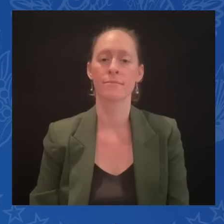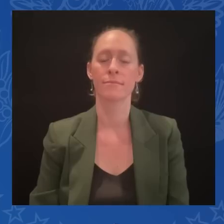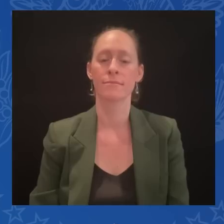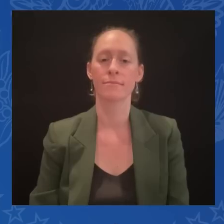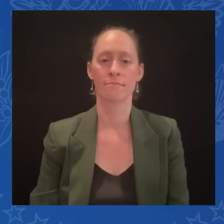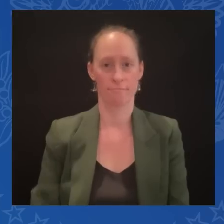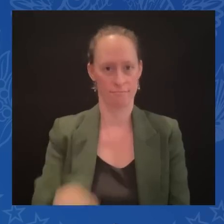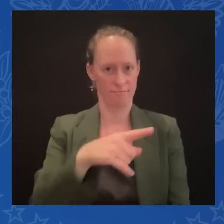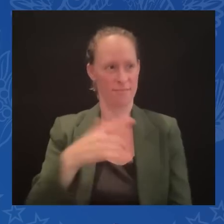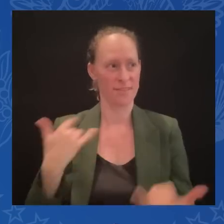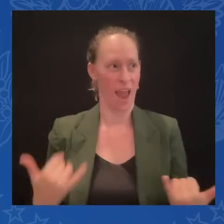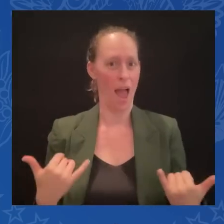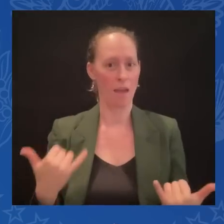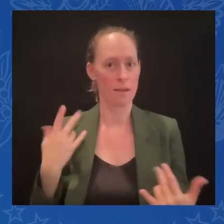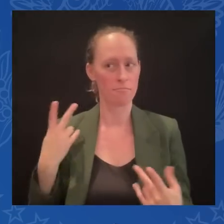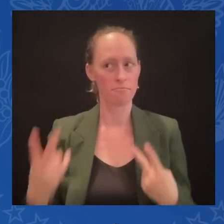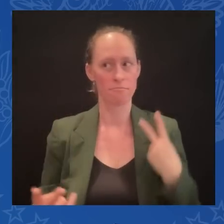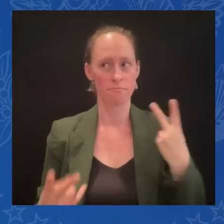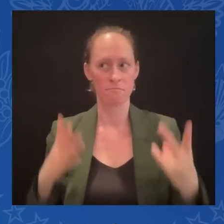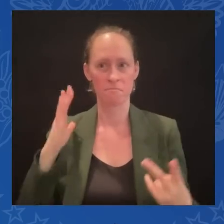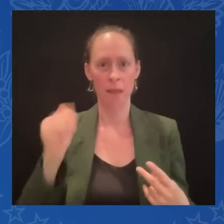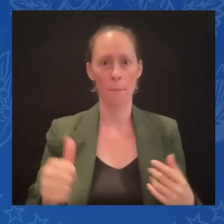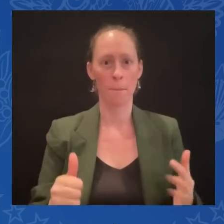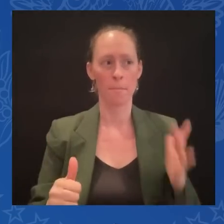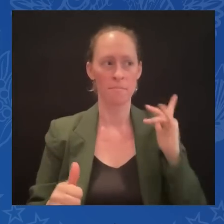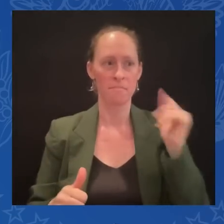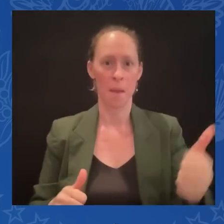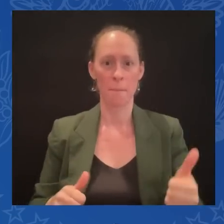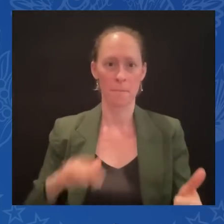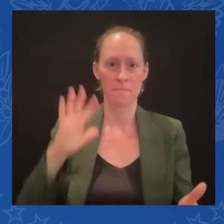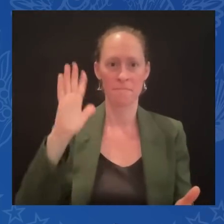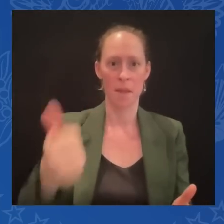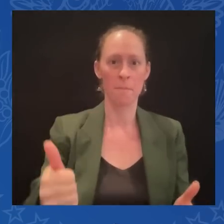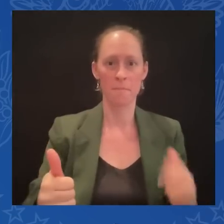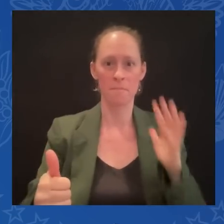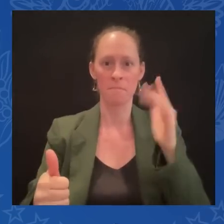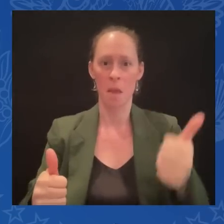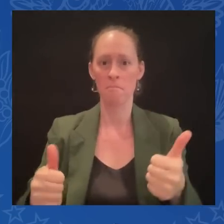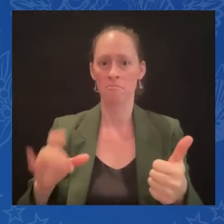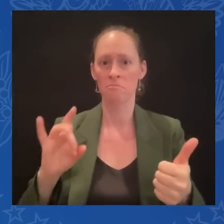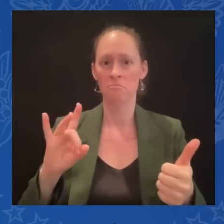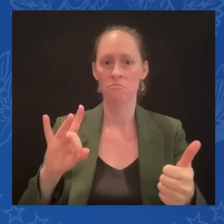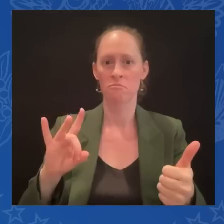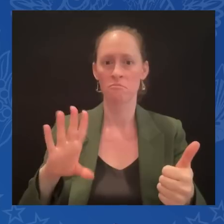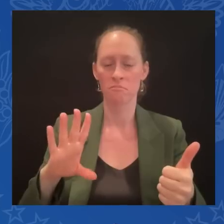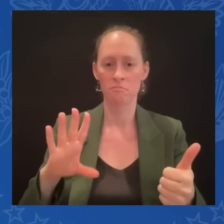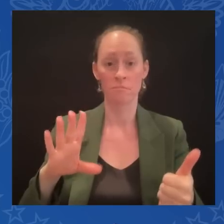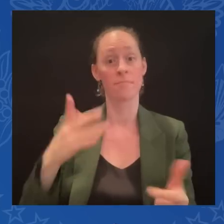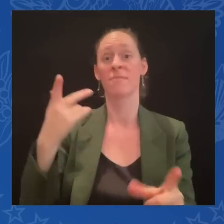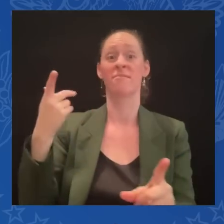by going to Invest.gov. Click onto Invest.gov, put in your location,